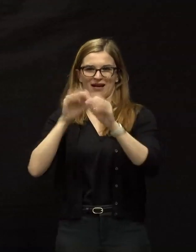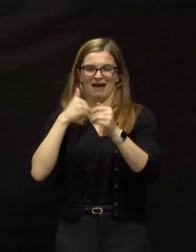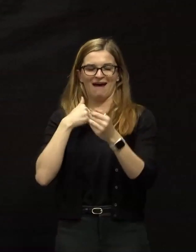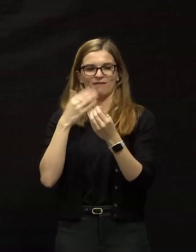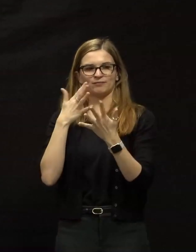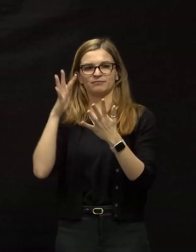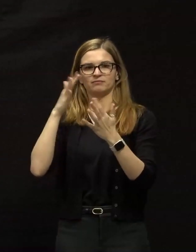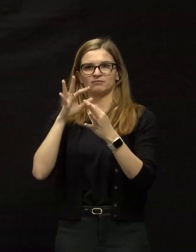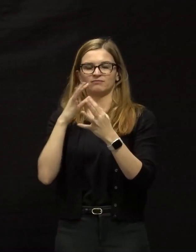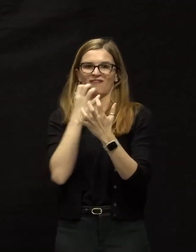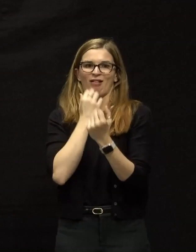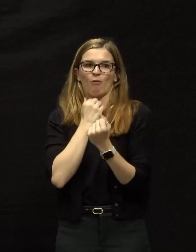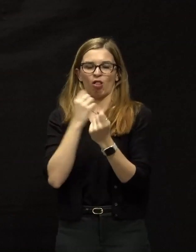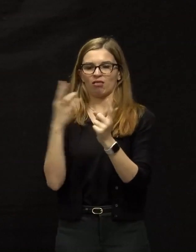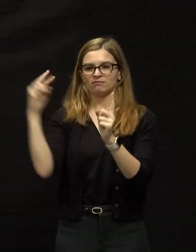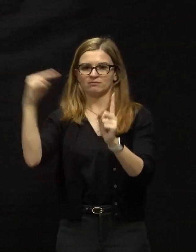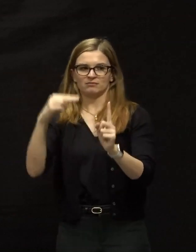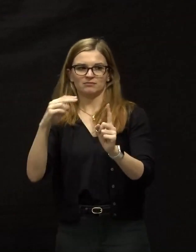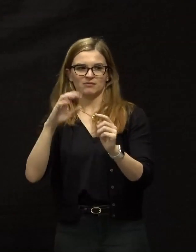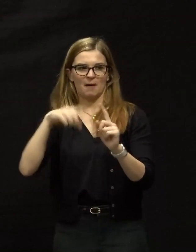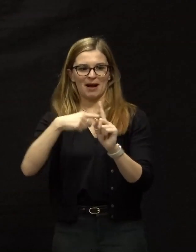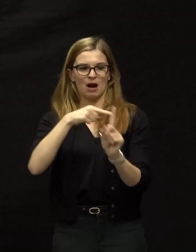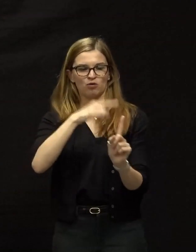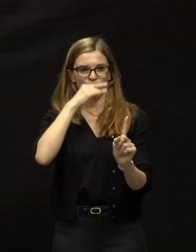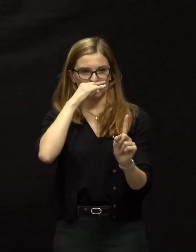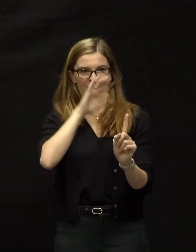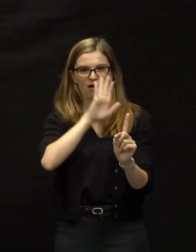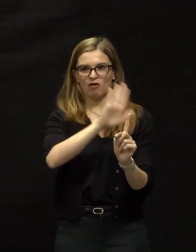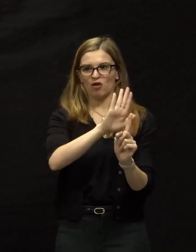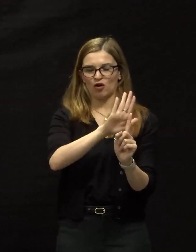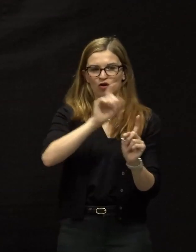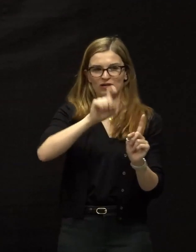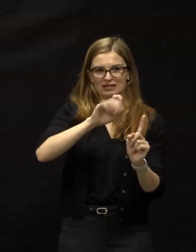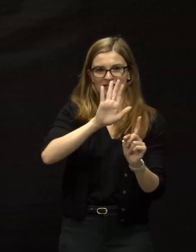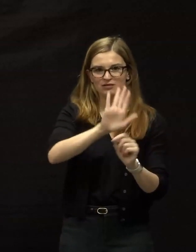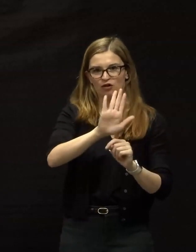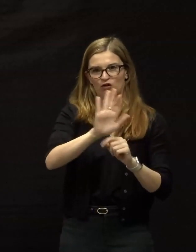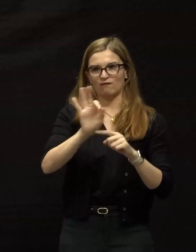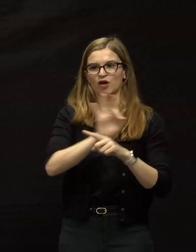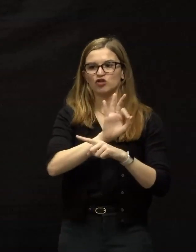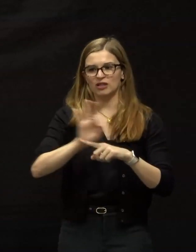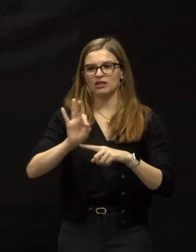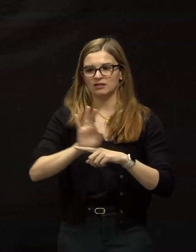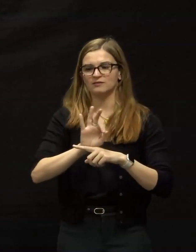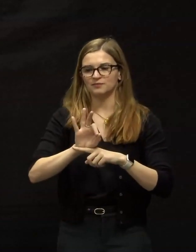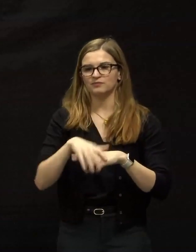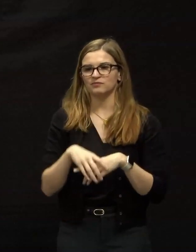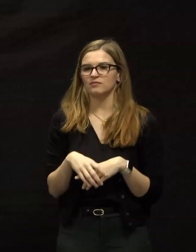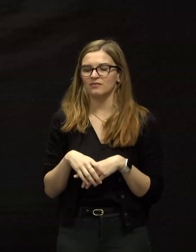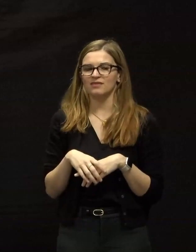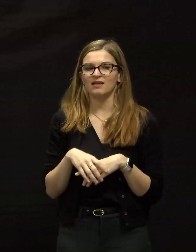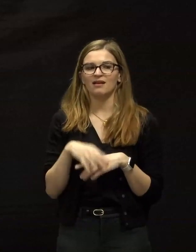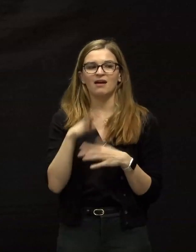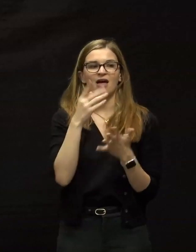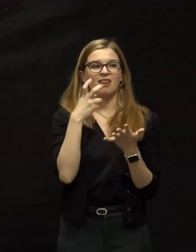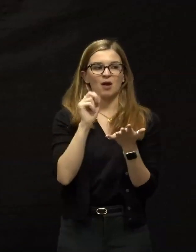other significant people in the child's life that can take a, give us some more information on how the child is functioning.